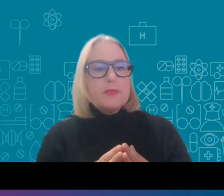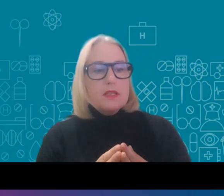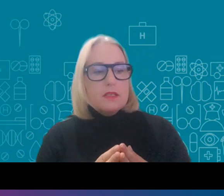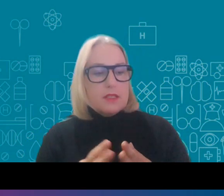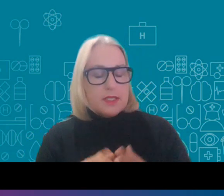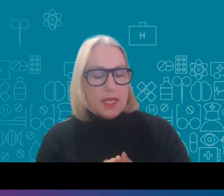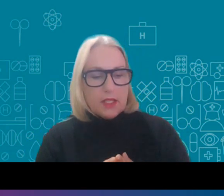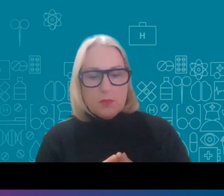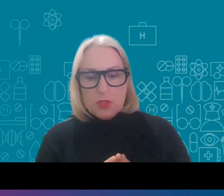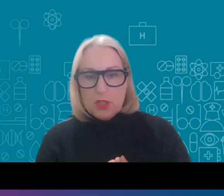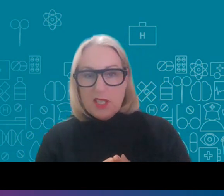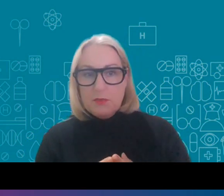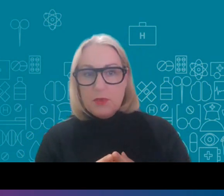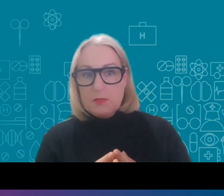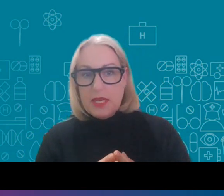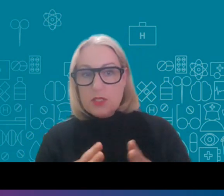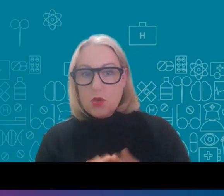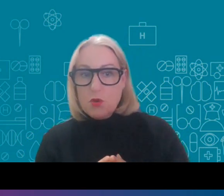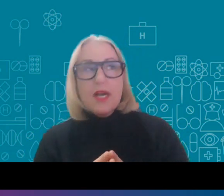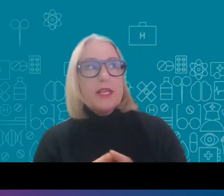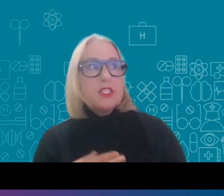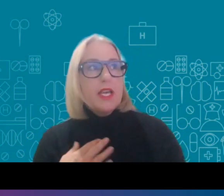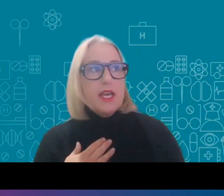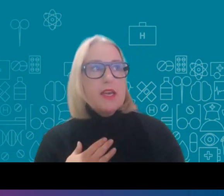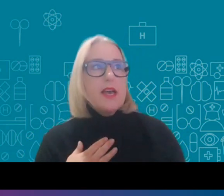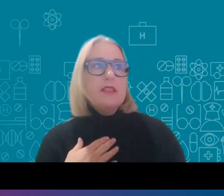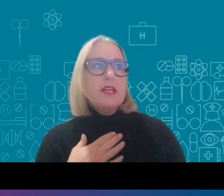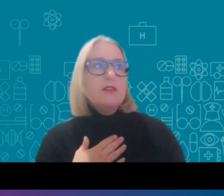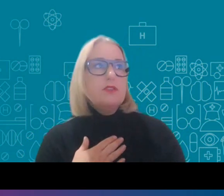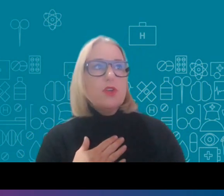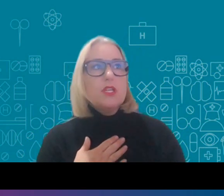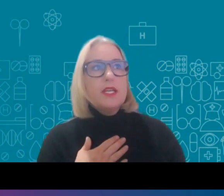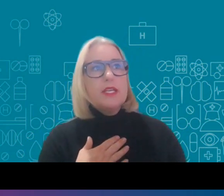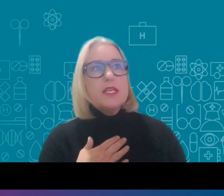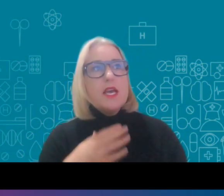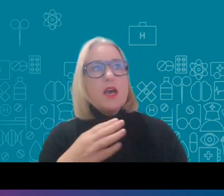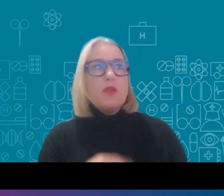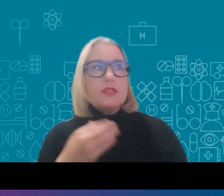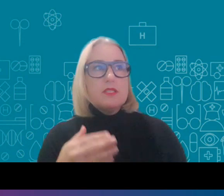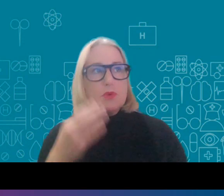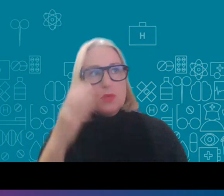The second opportunity would be to call My Aged Care and then thirdly when the supporters are